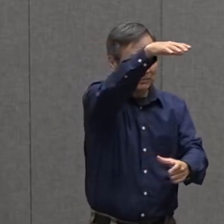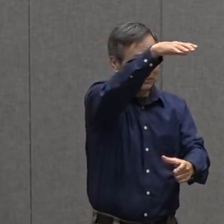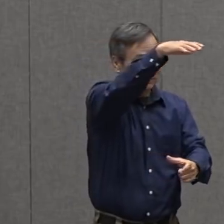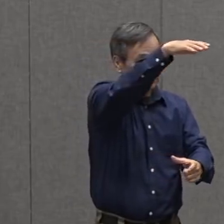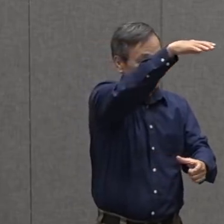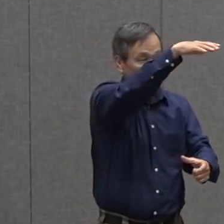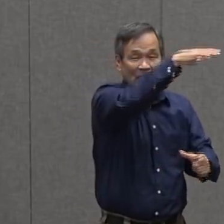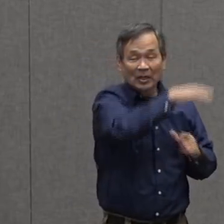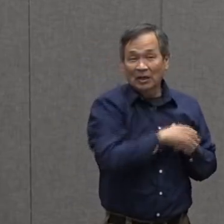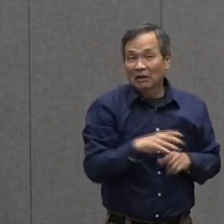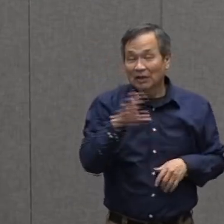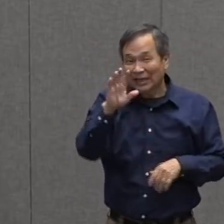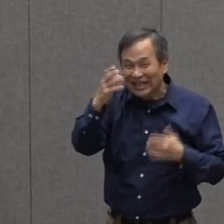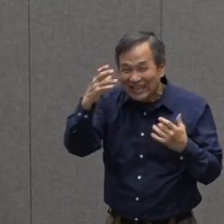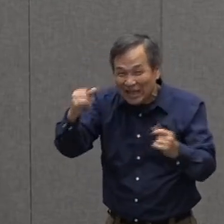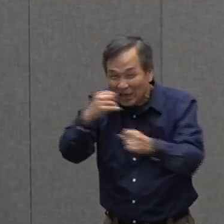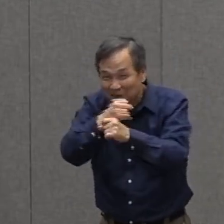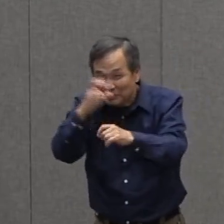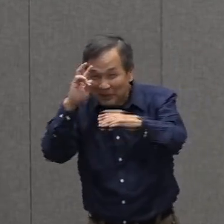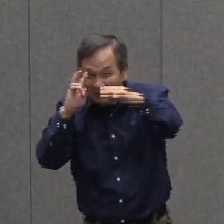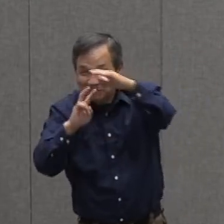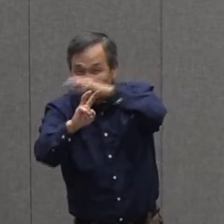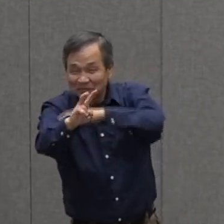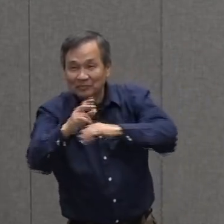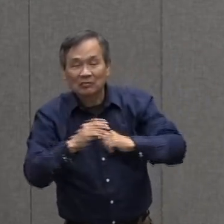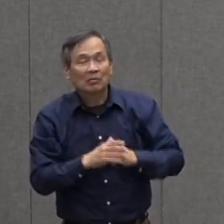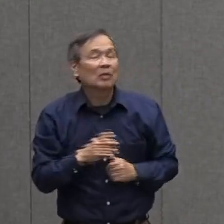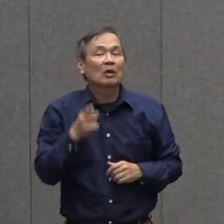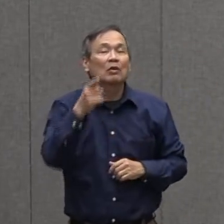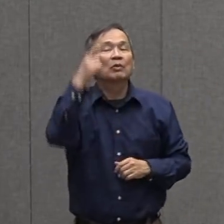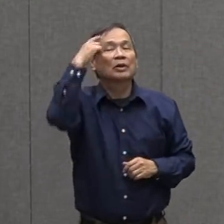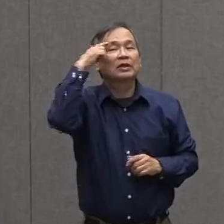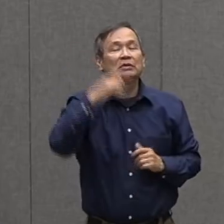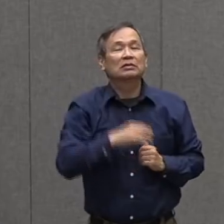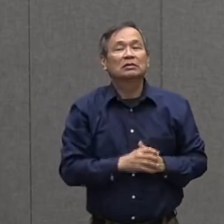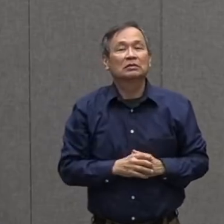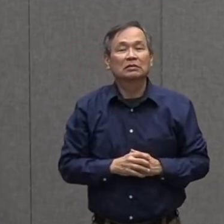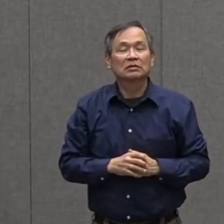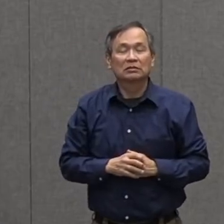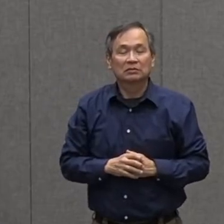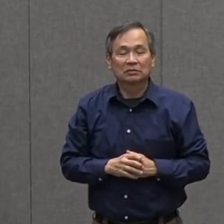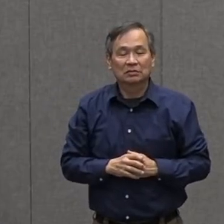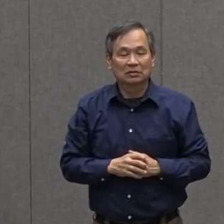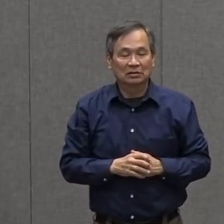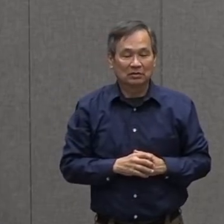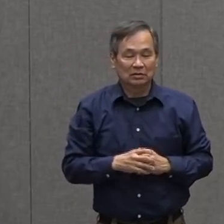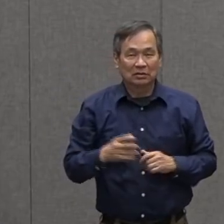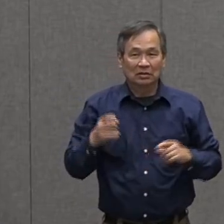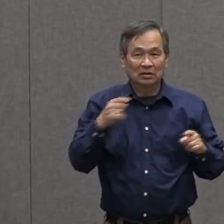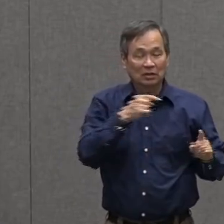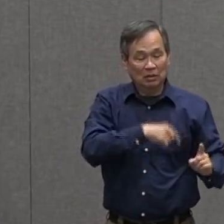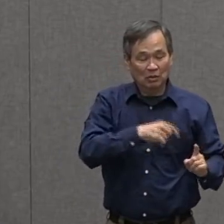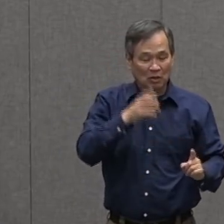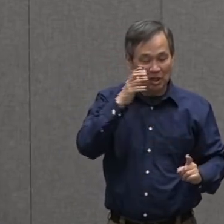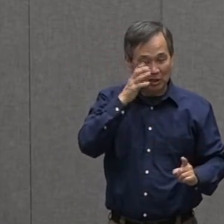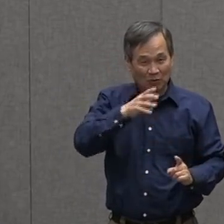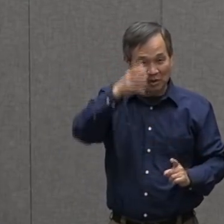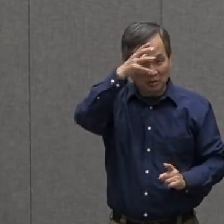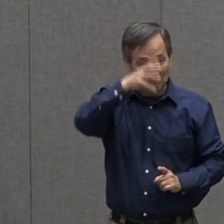Let's make a prediction. What do you think our main character, Ki-pat, is going to do with this bow